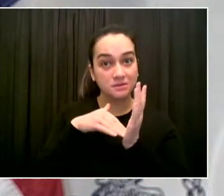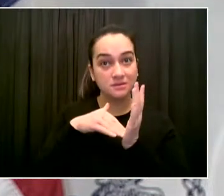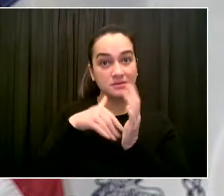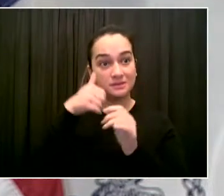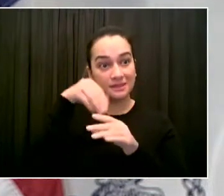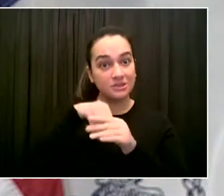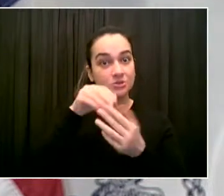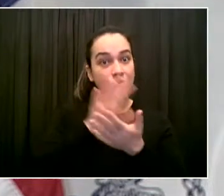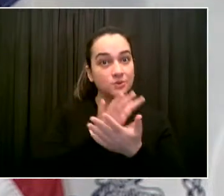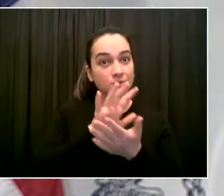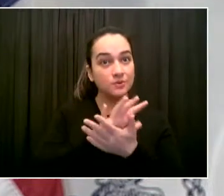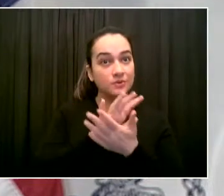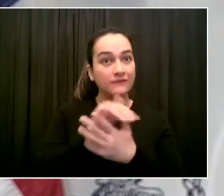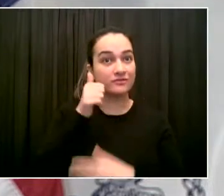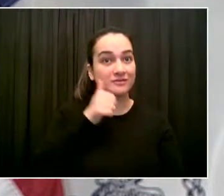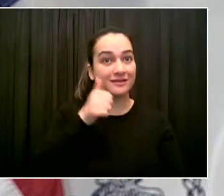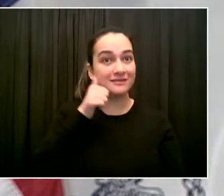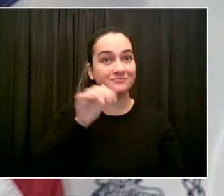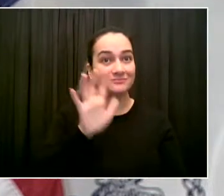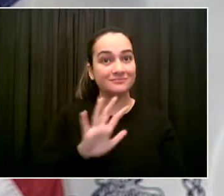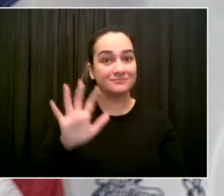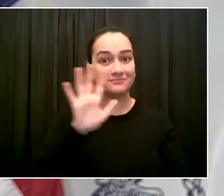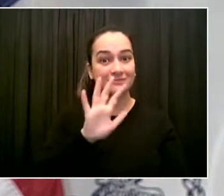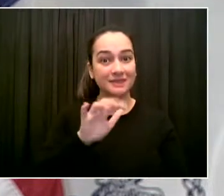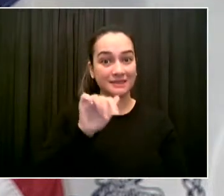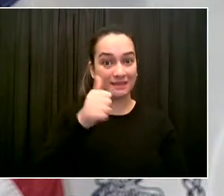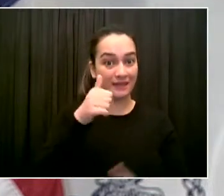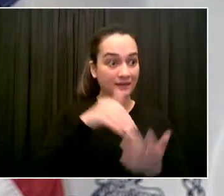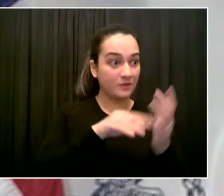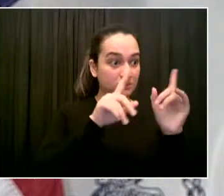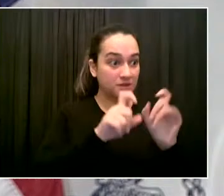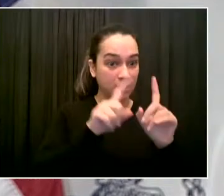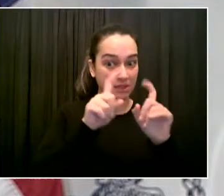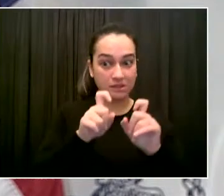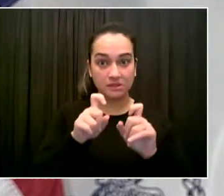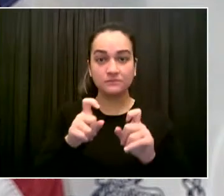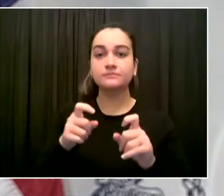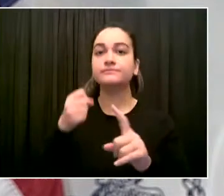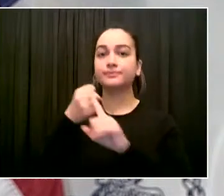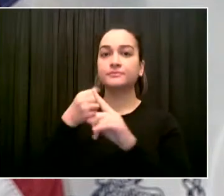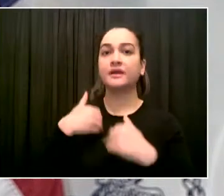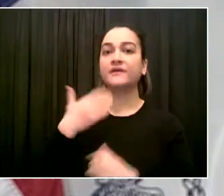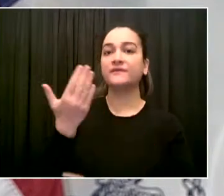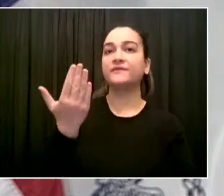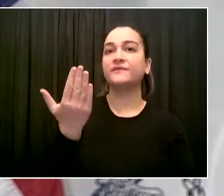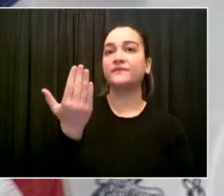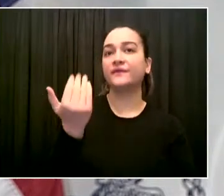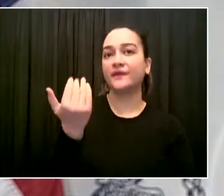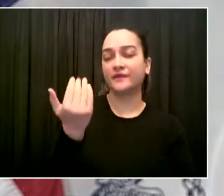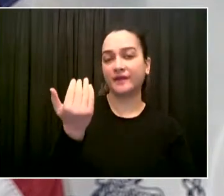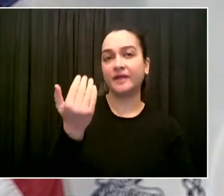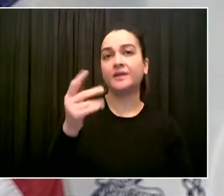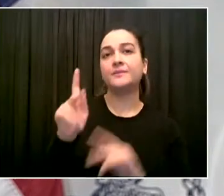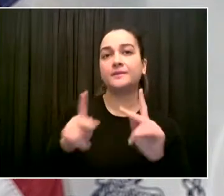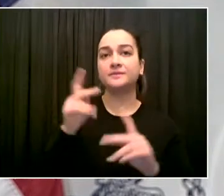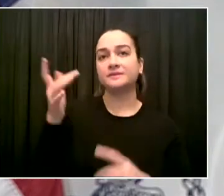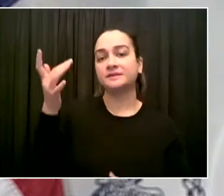POSITIVE SO